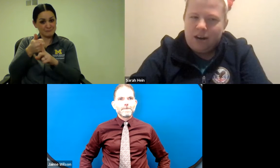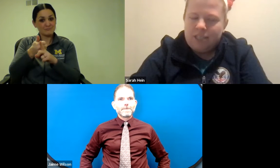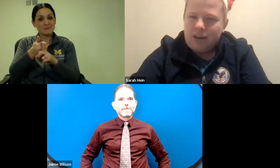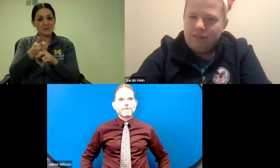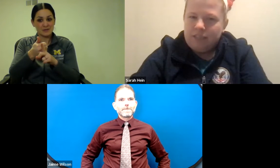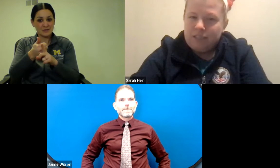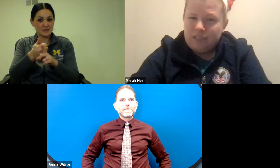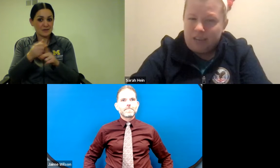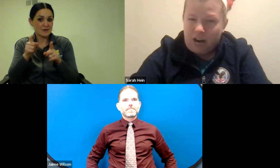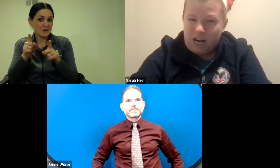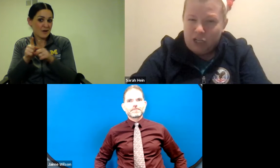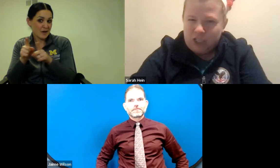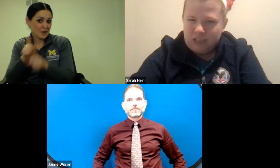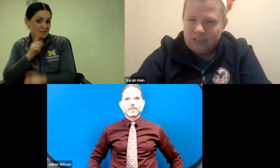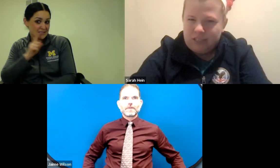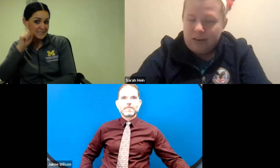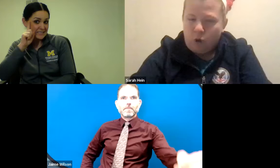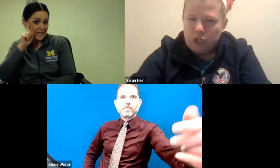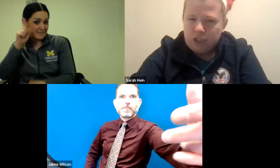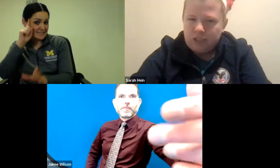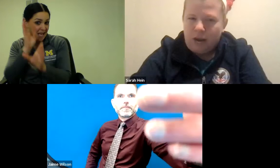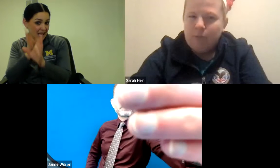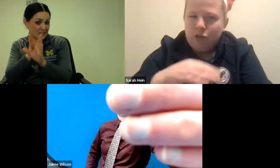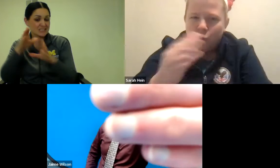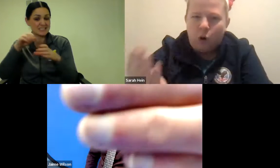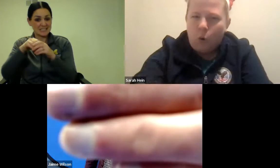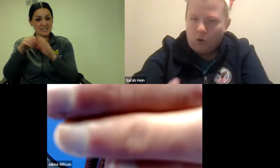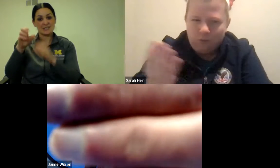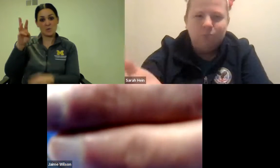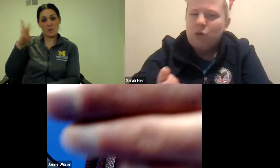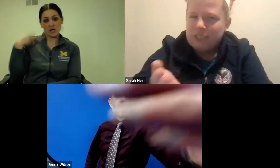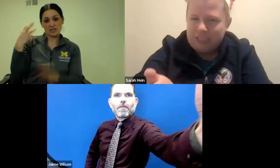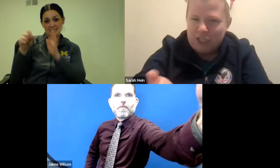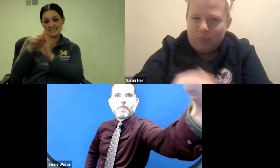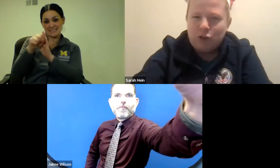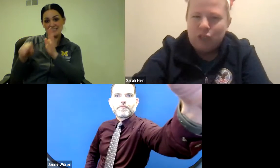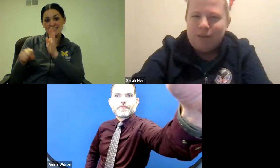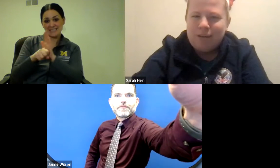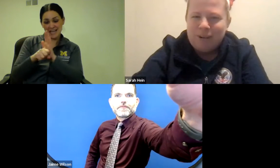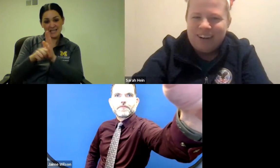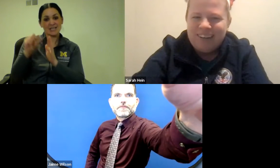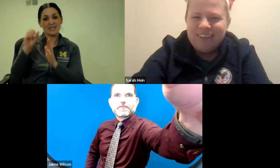Sarah Hein: a Deaf psychologist in the state of Washington. I may do a whole presentation about Jamie in a minute.